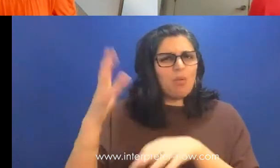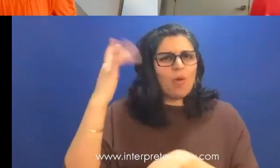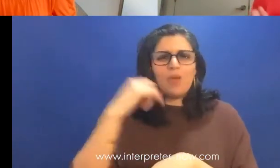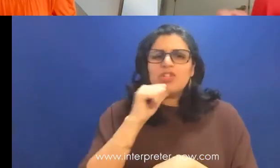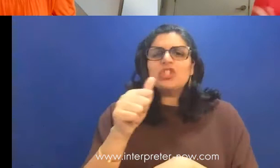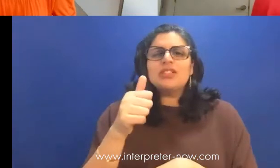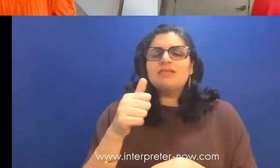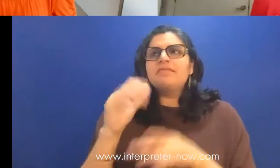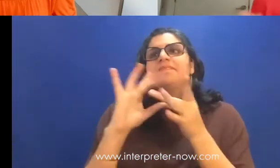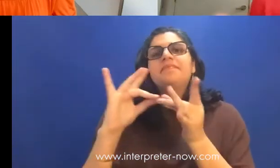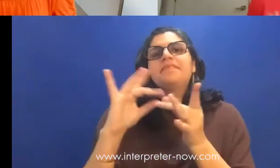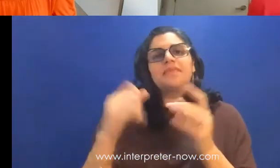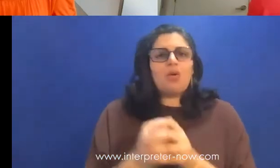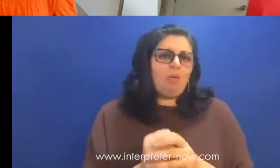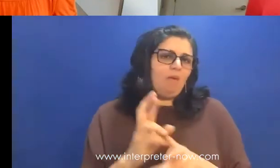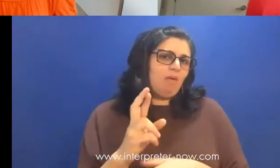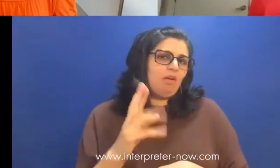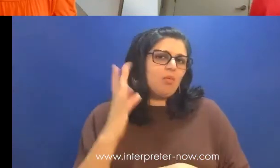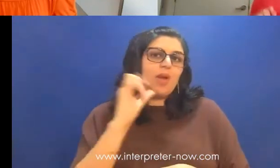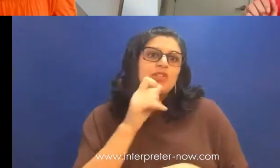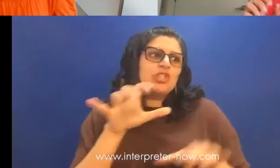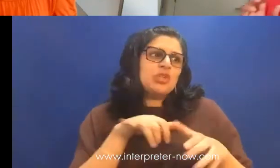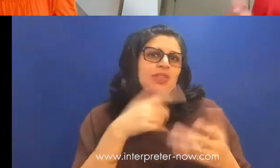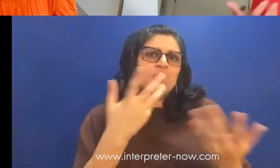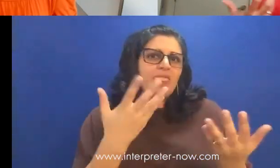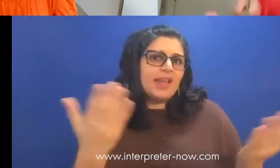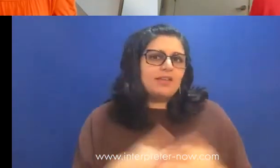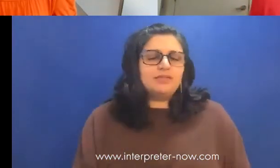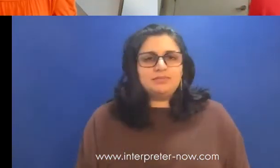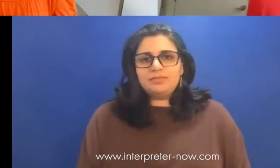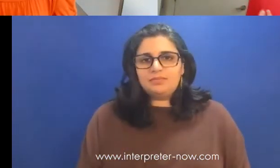this thing or like, why I shouldn't be doing that thing?" It already gave me empathy.